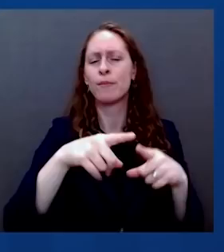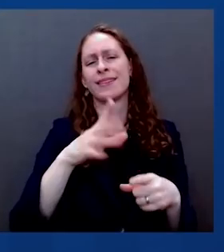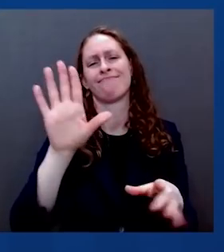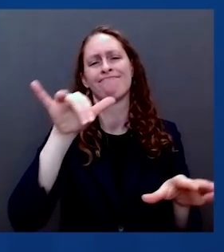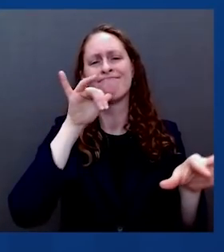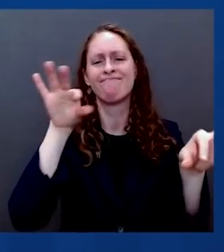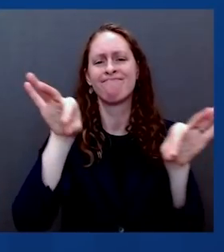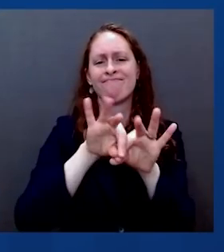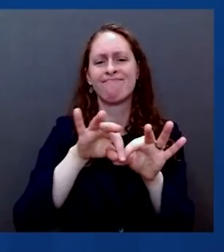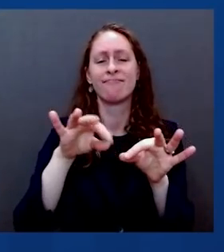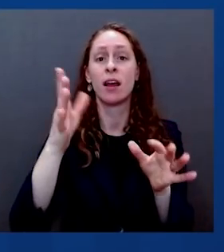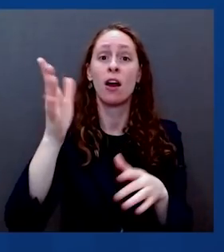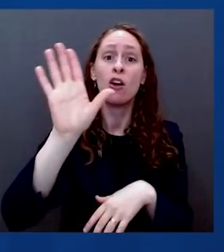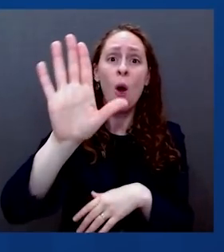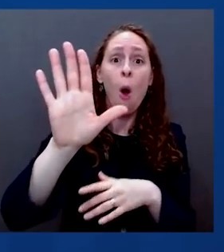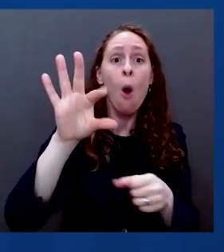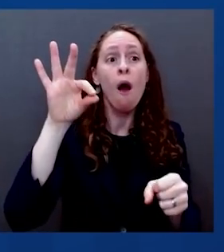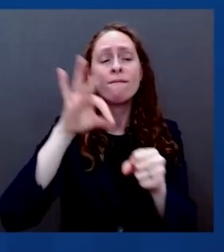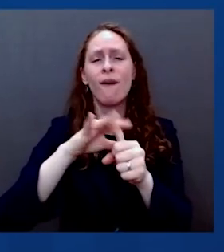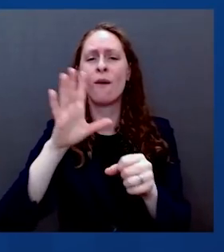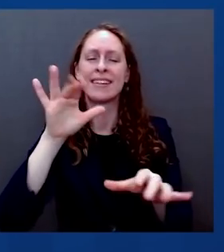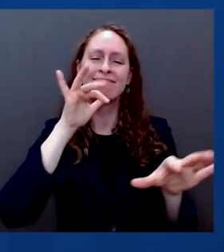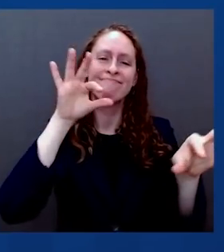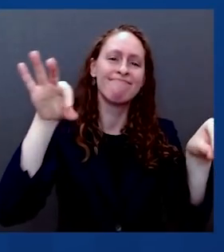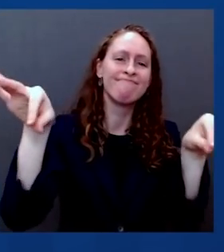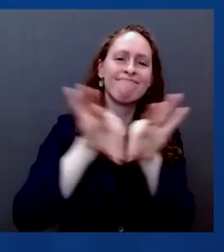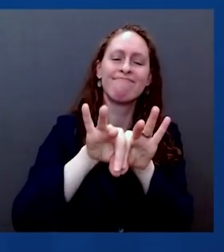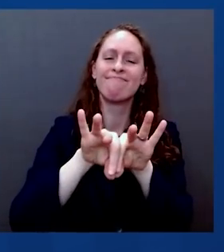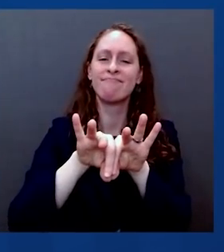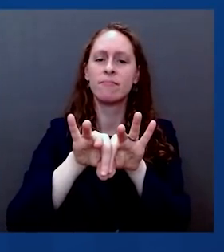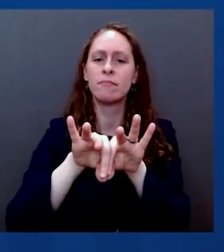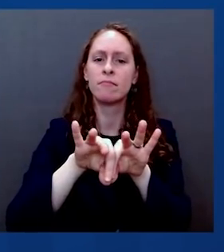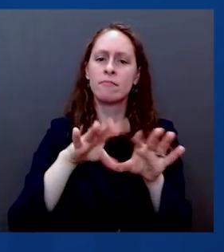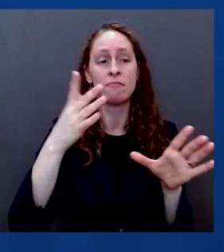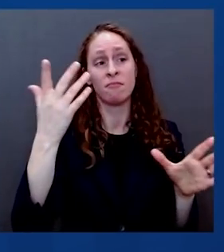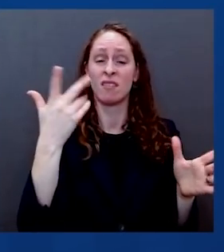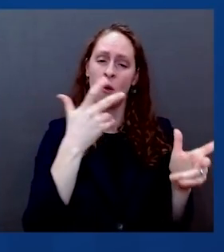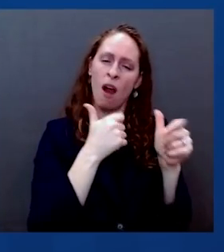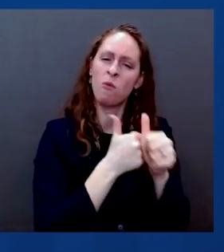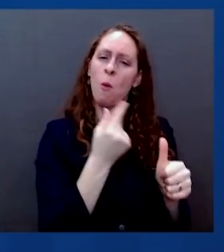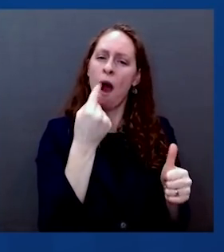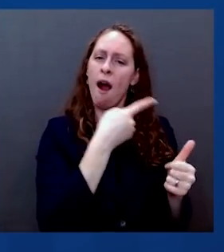That's the kind of power you see in totalitarian states, not in democracies.